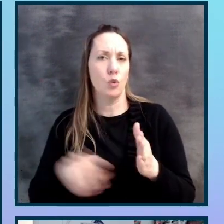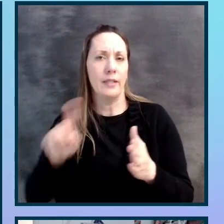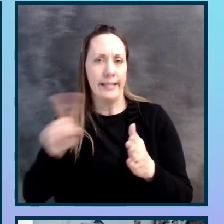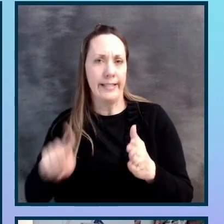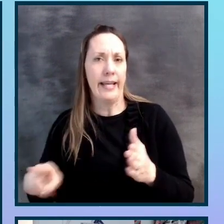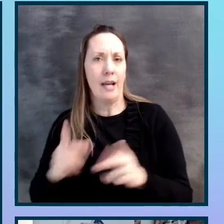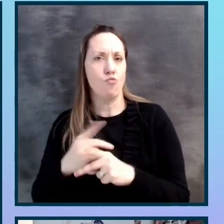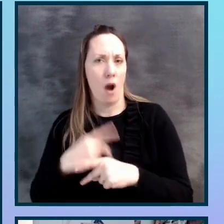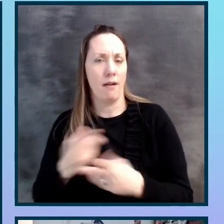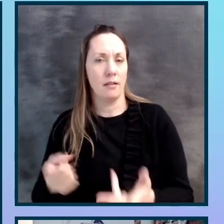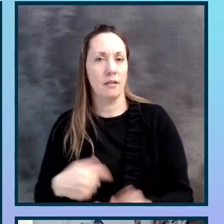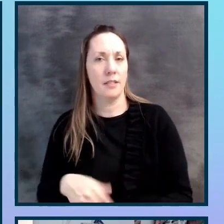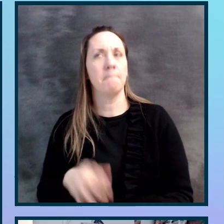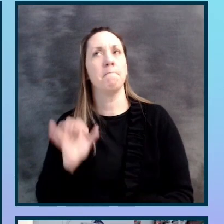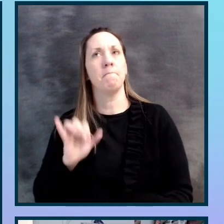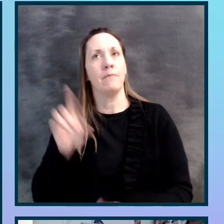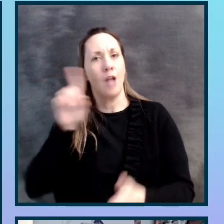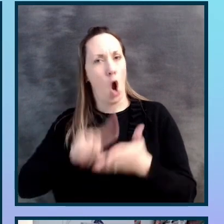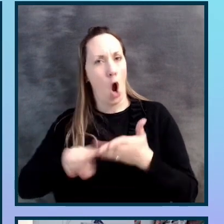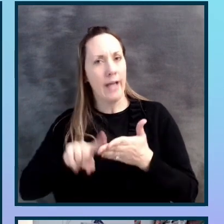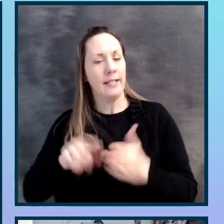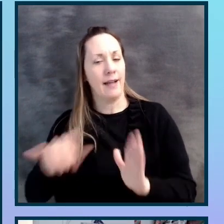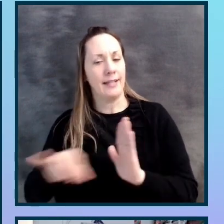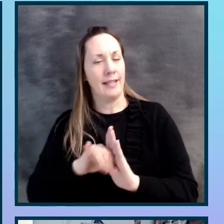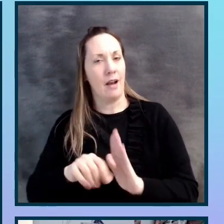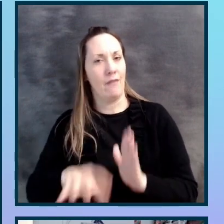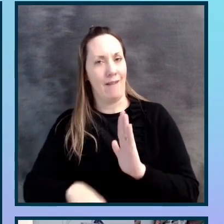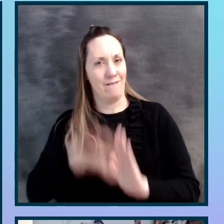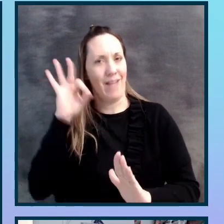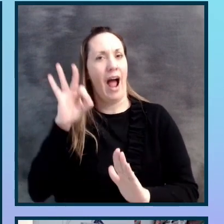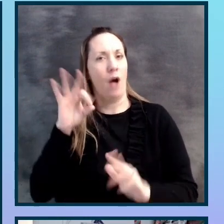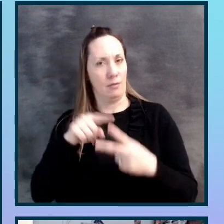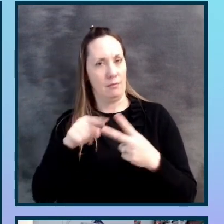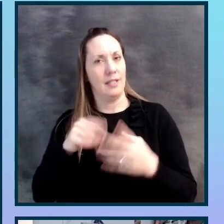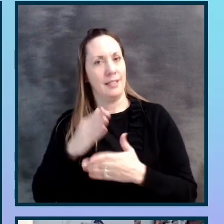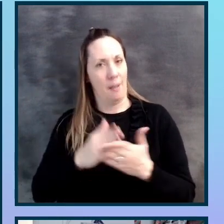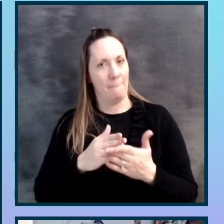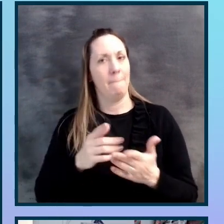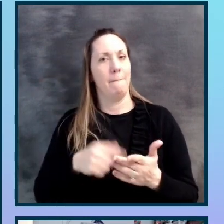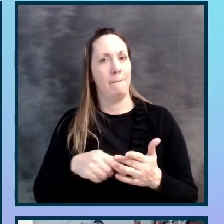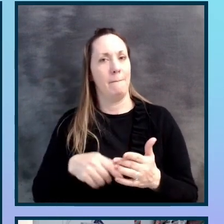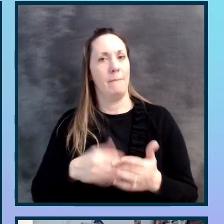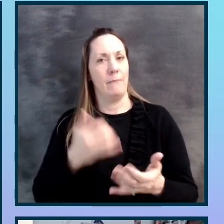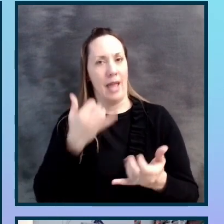the audit identified a number of issues that needed remediation, so our Accessibility team was formed.